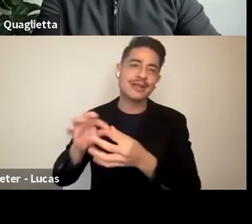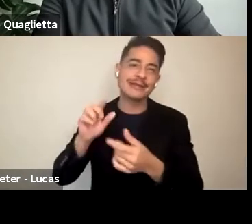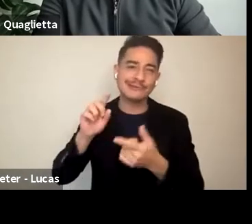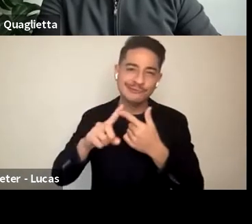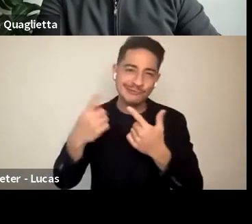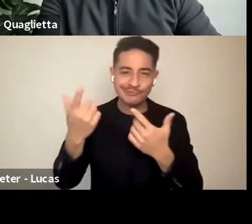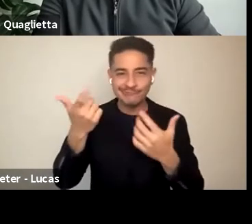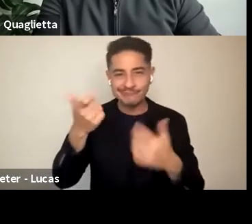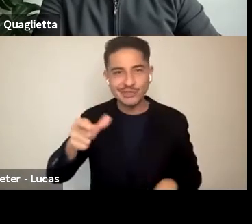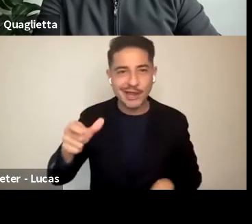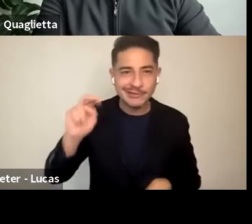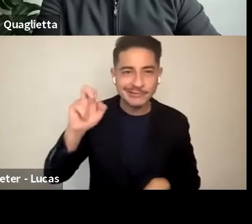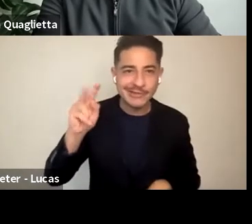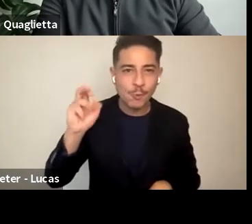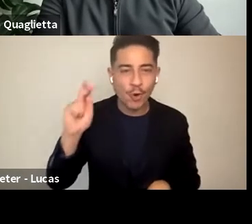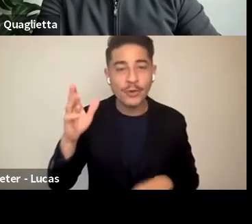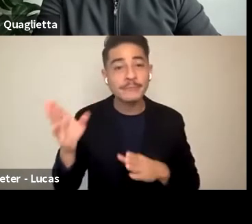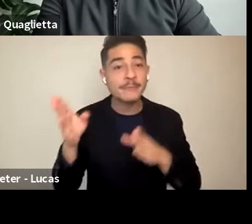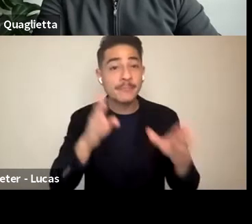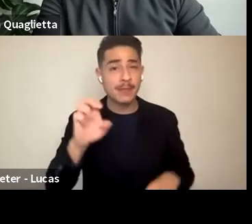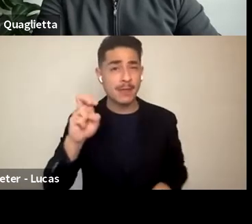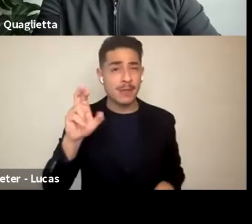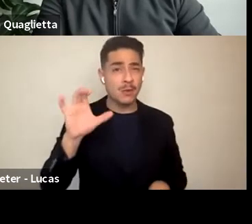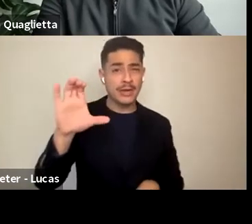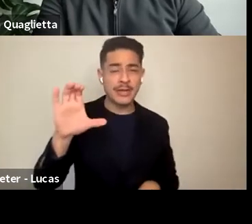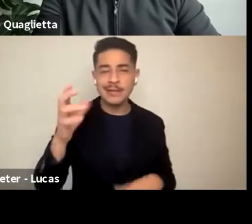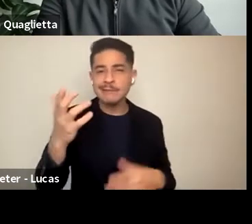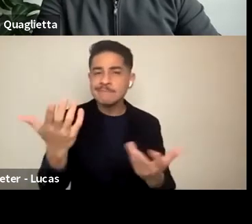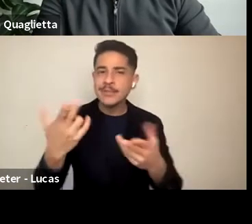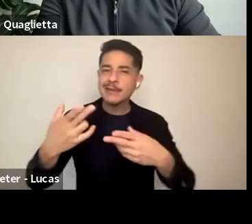Eric, any semantics that go into the temporality of SEO?